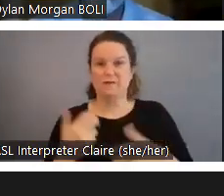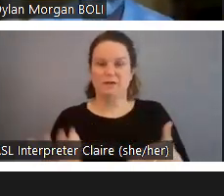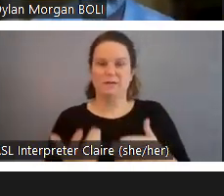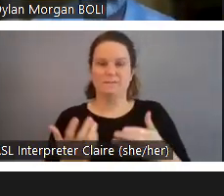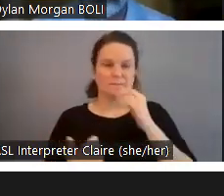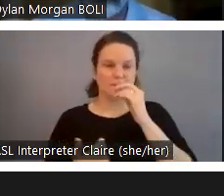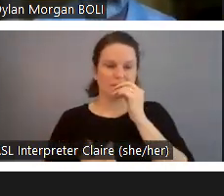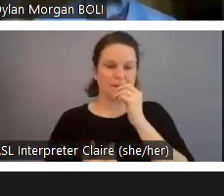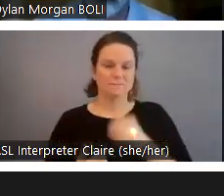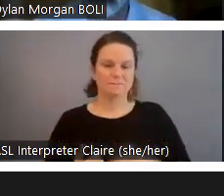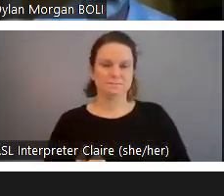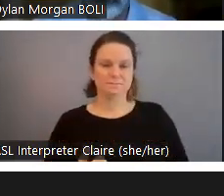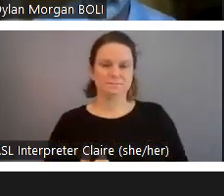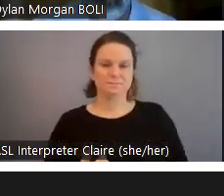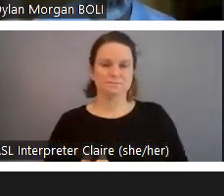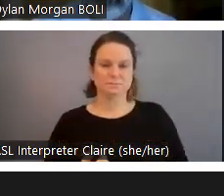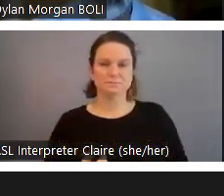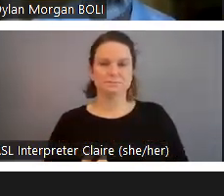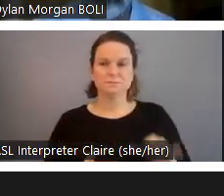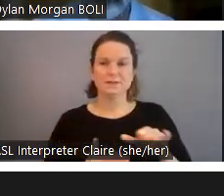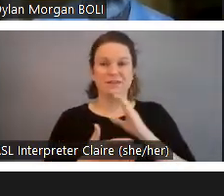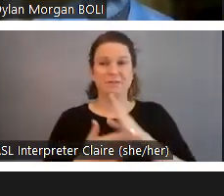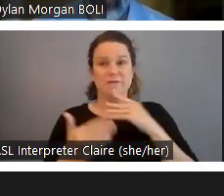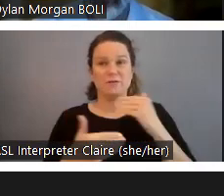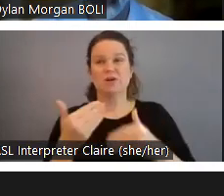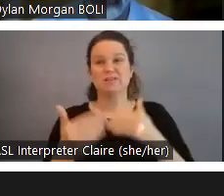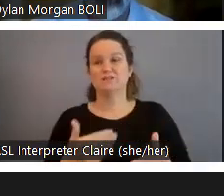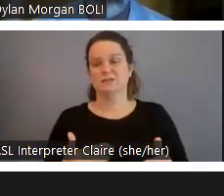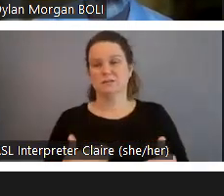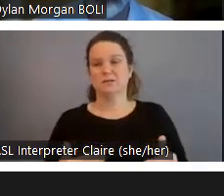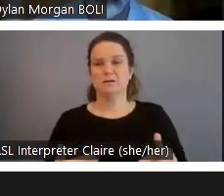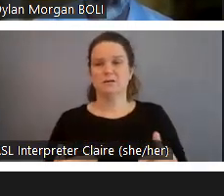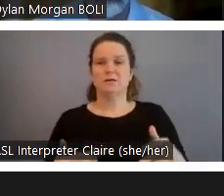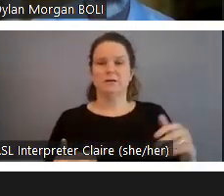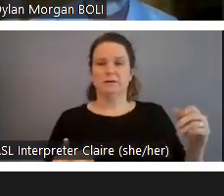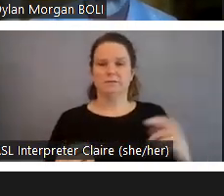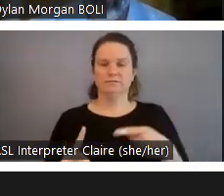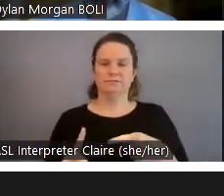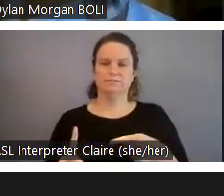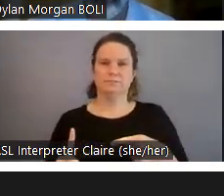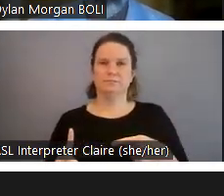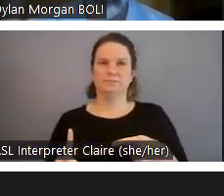um, it is a protected part of the process that you can come back, and you're